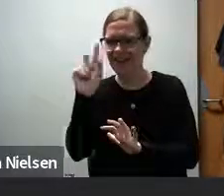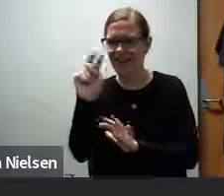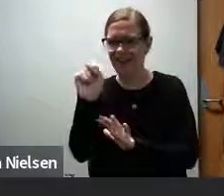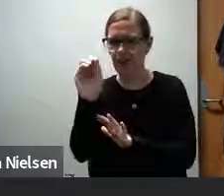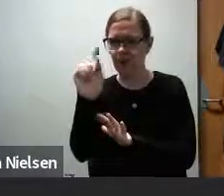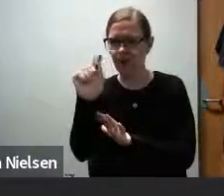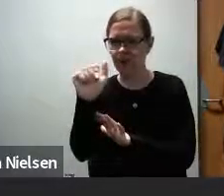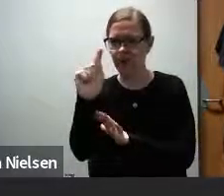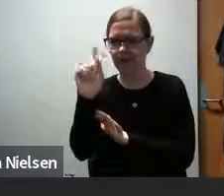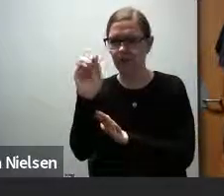Pop up so that you can see